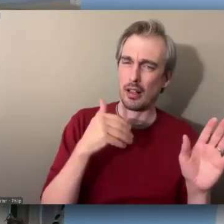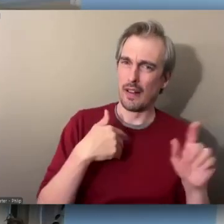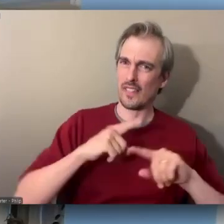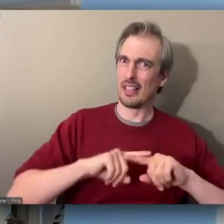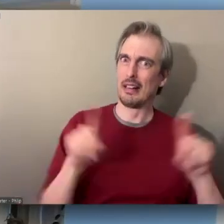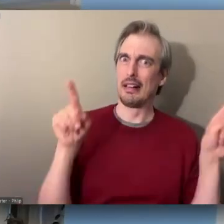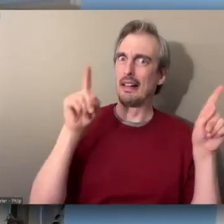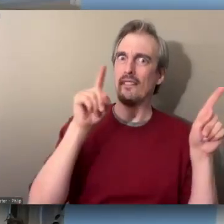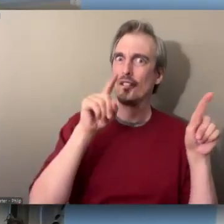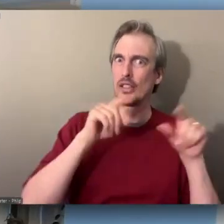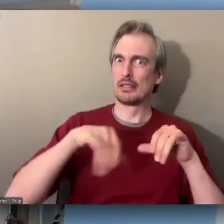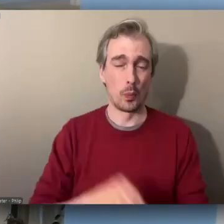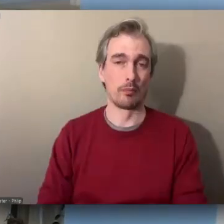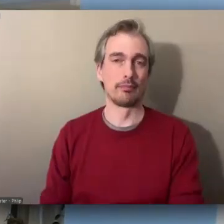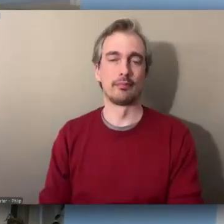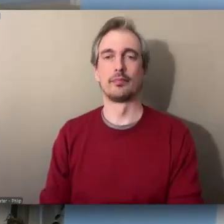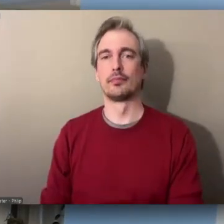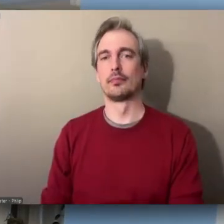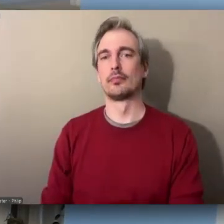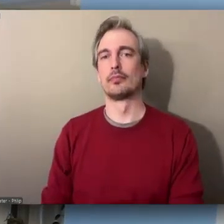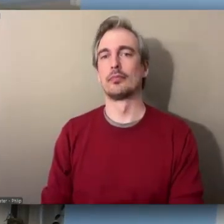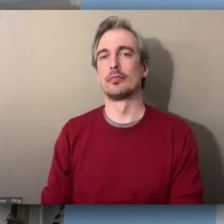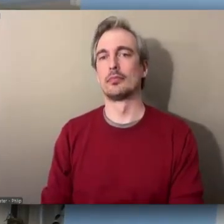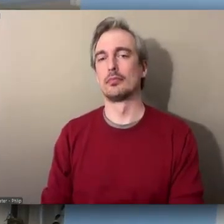want to take a stab at that, Vlado. VLADO: Yeah. I'll take a stab at it.